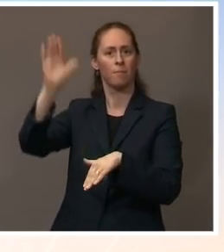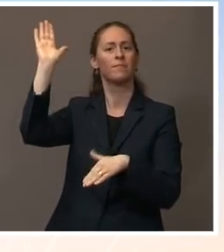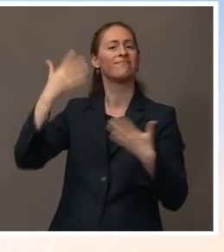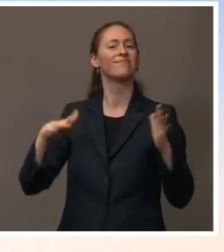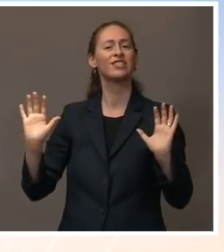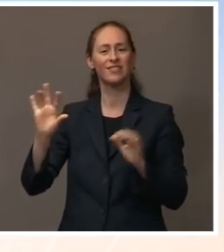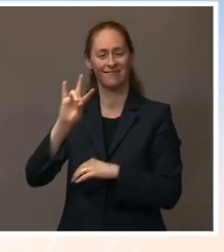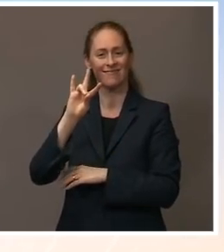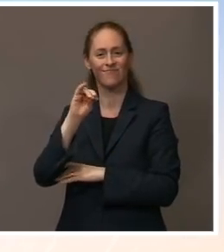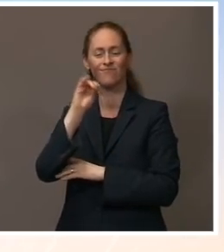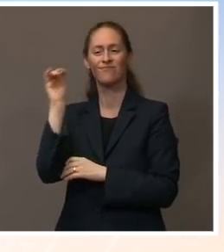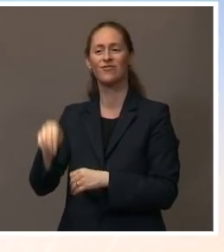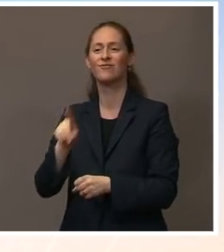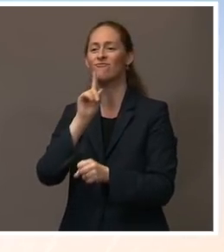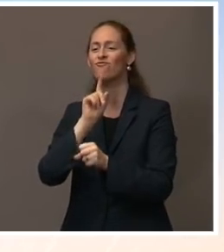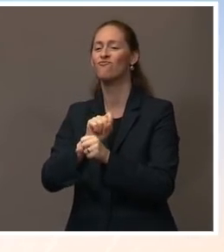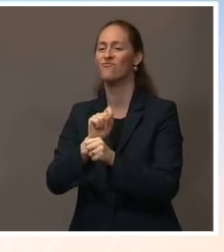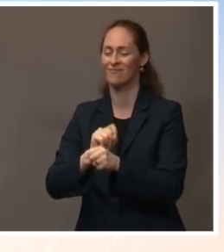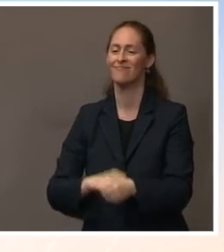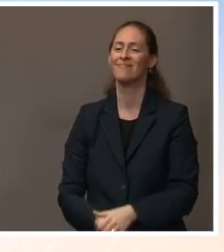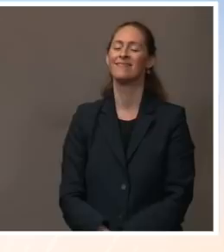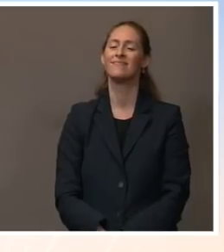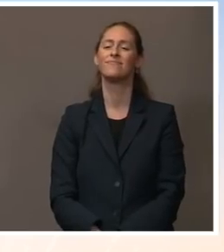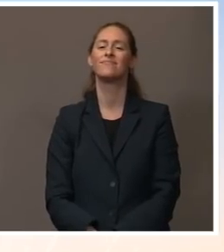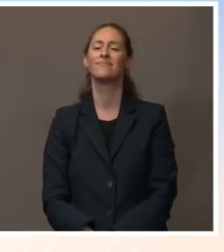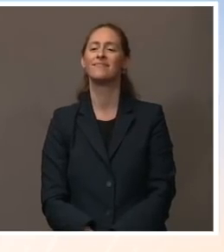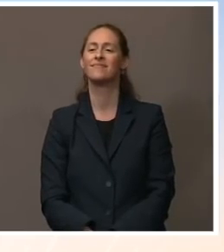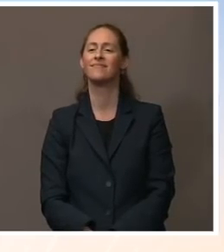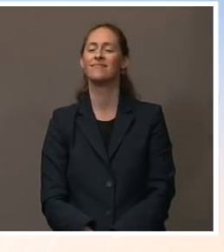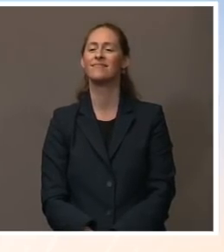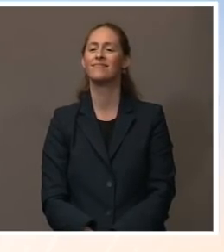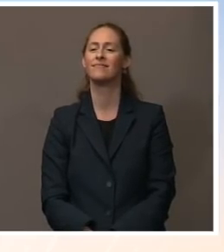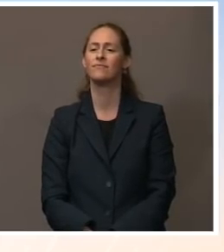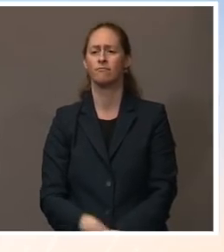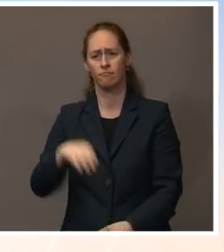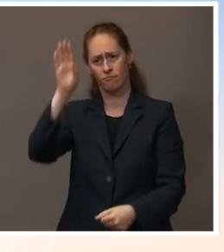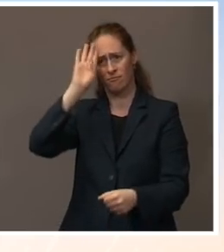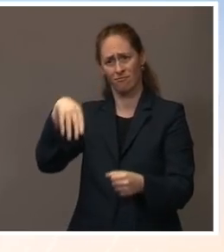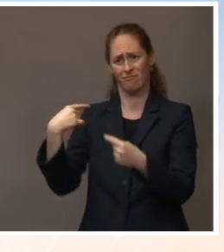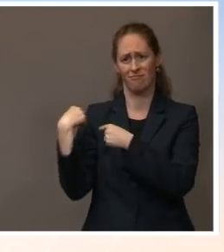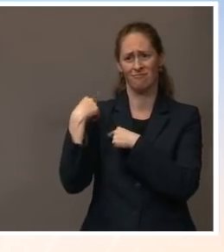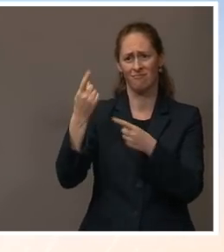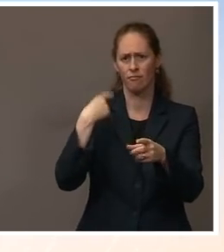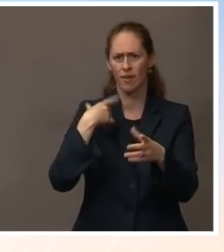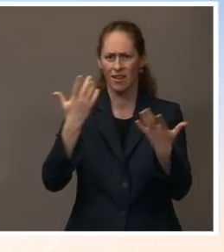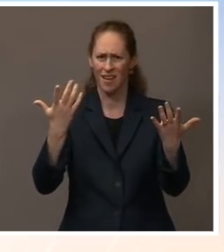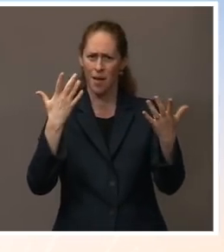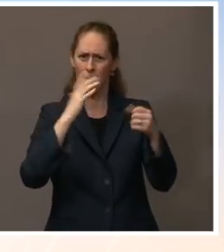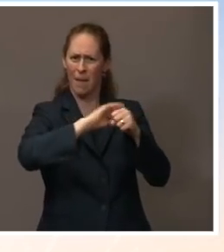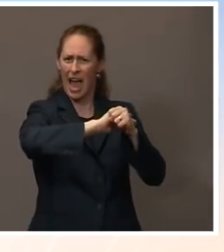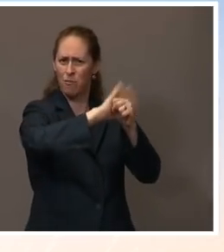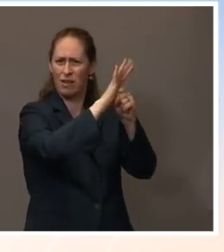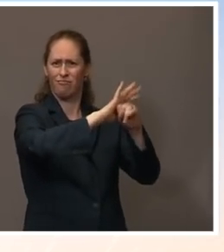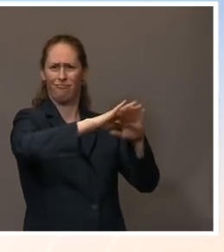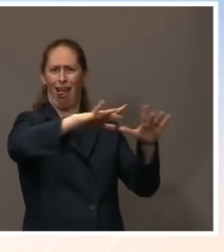and we've learned this as we've been working to get the pandemic under control, take on this herculean task where there is no playbook --